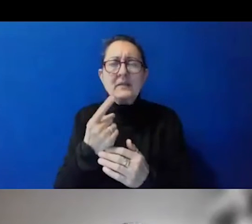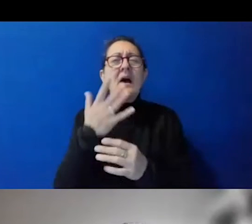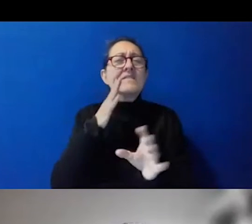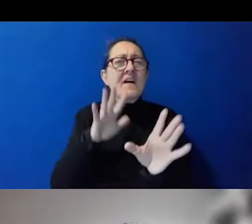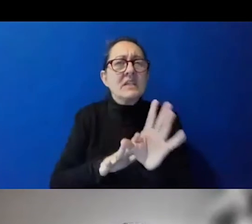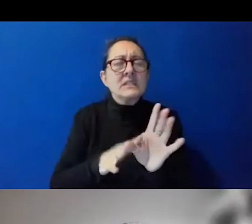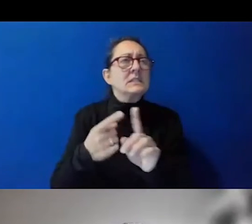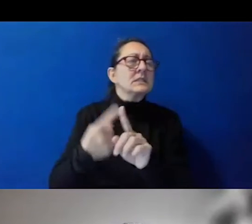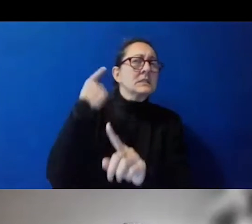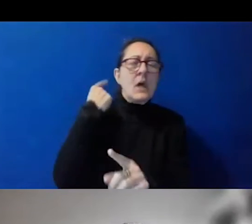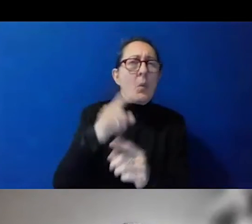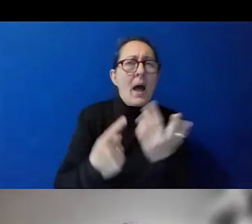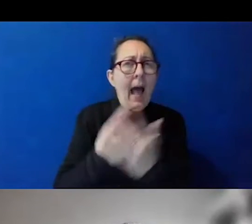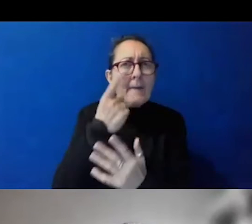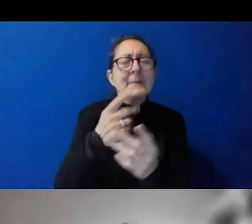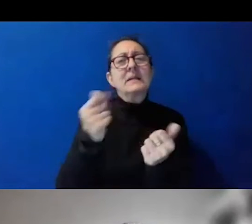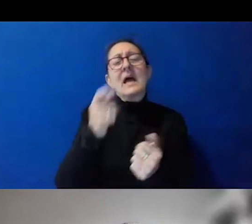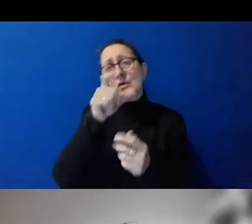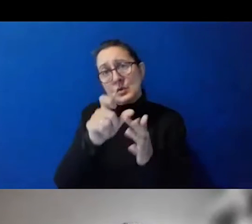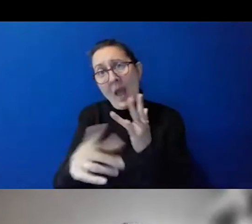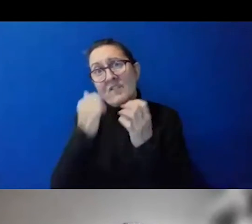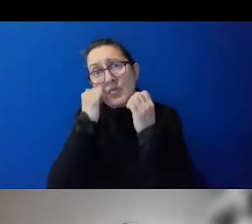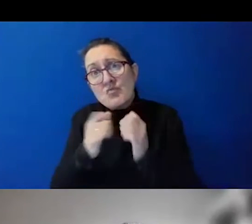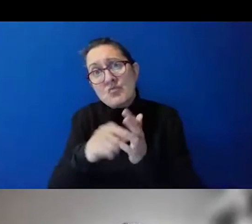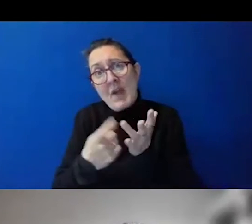well and then what happened after that and do you have any records of that what happens next